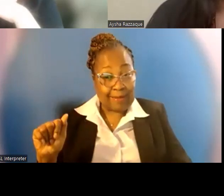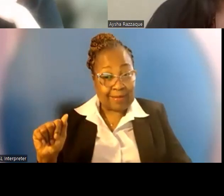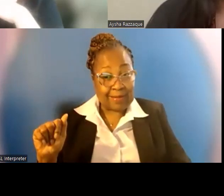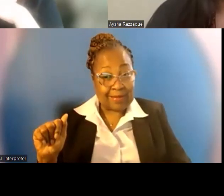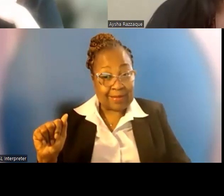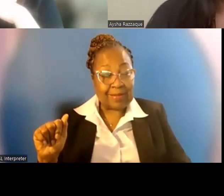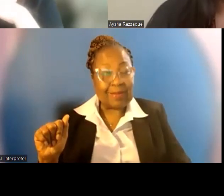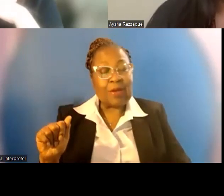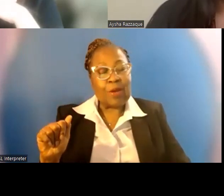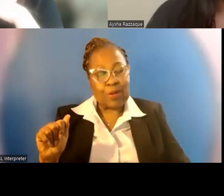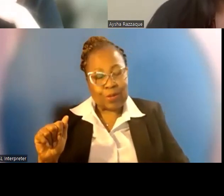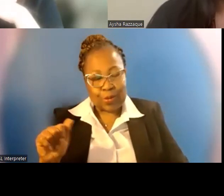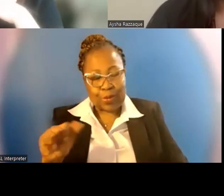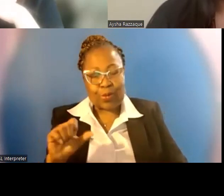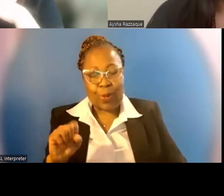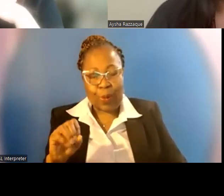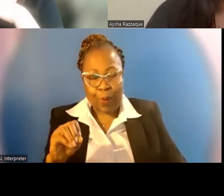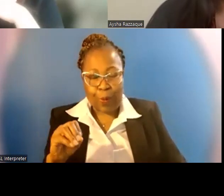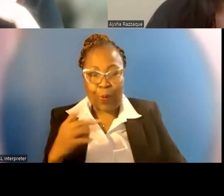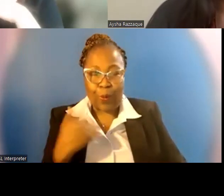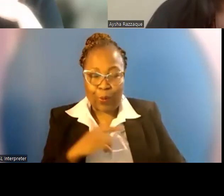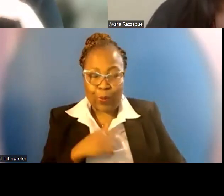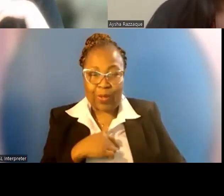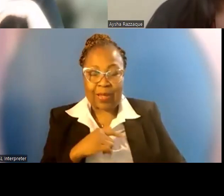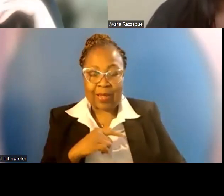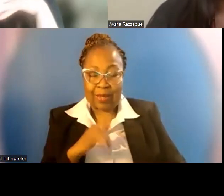So we did reach out one on one